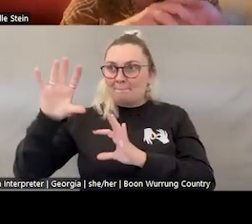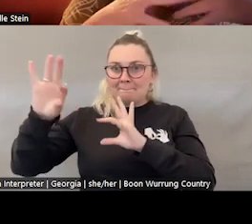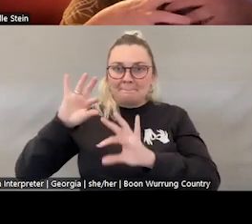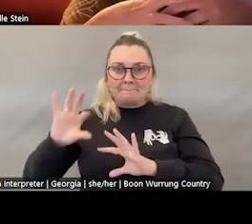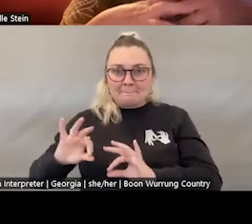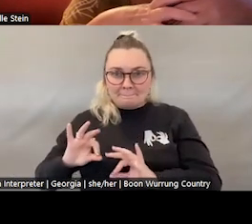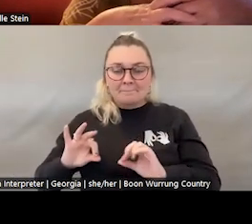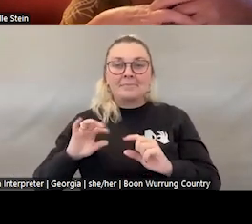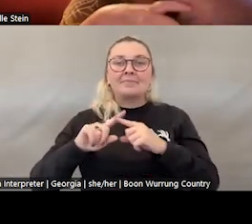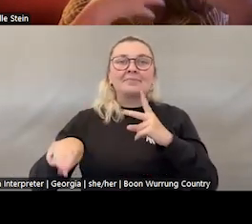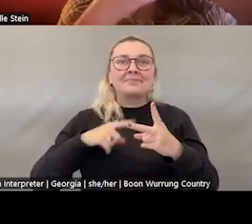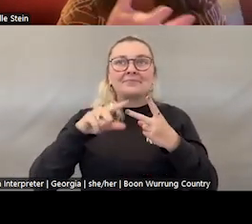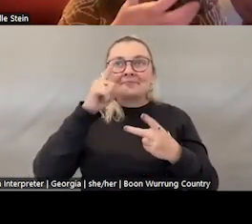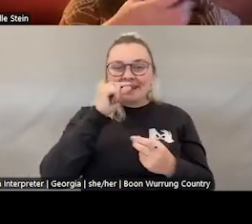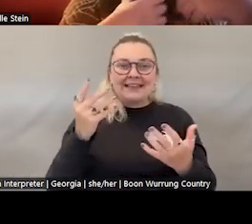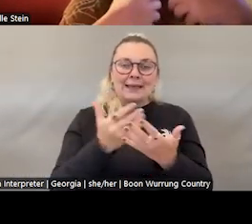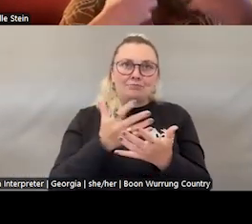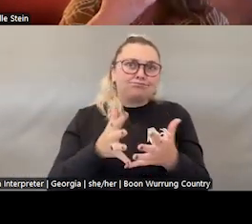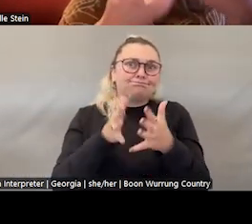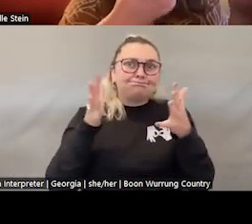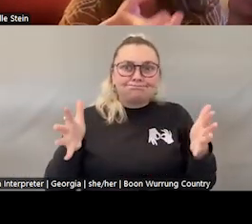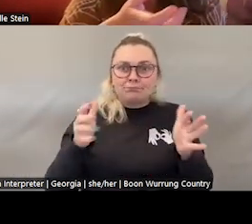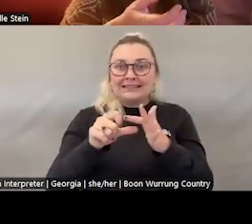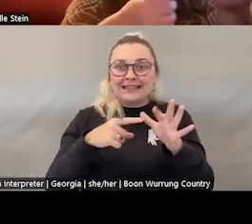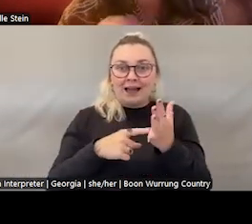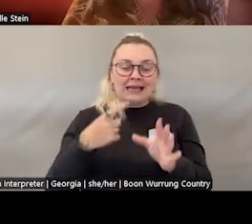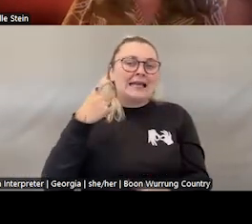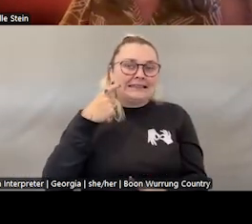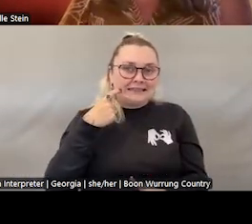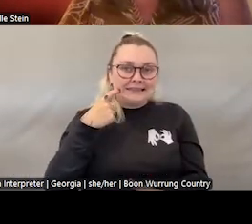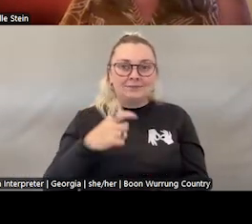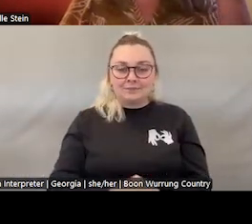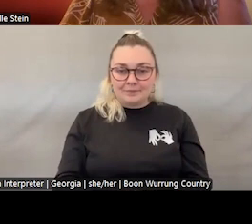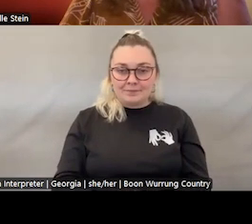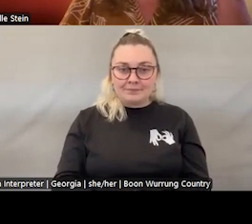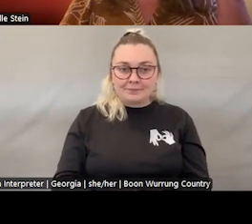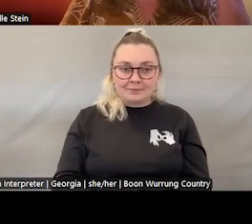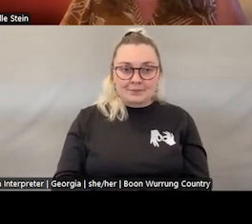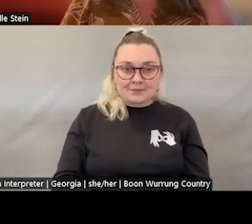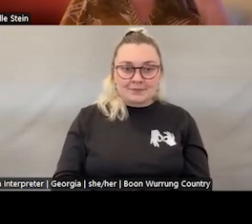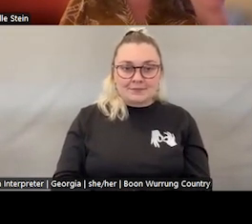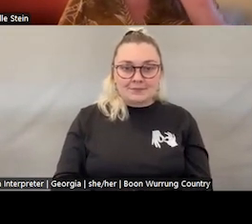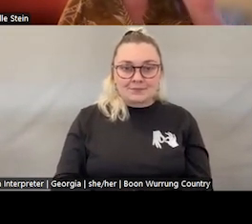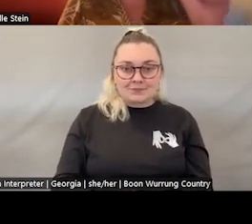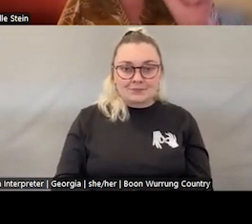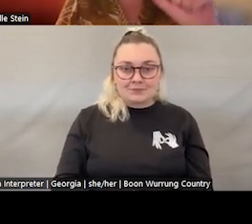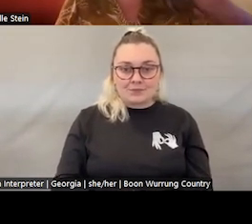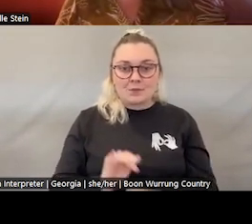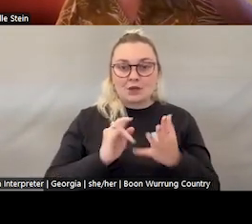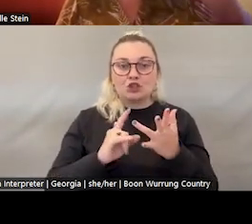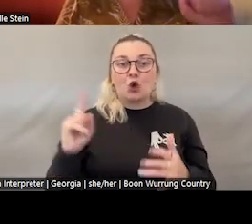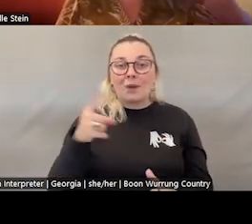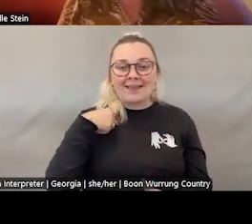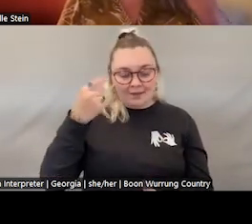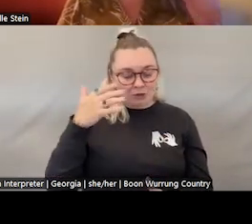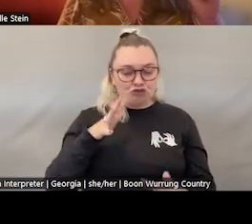can keep huge volumes of data quite easily. We are thinking about, identified what is going to